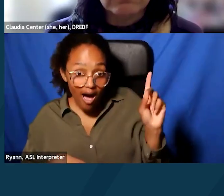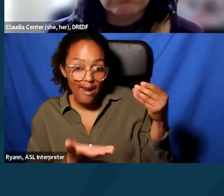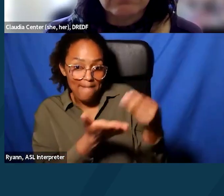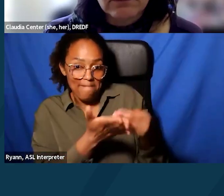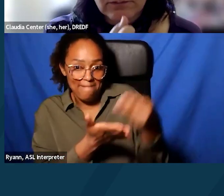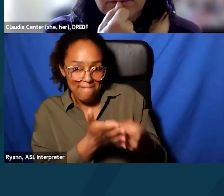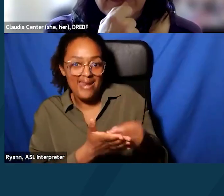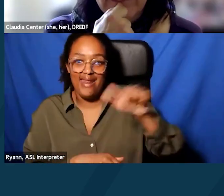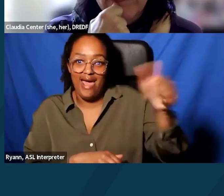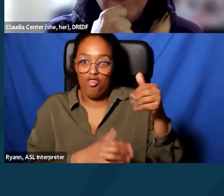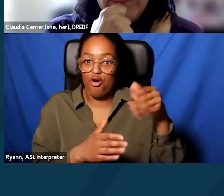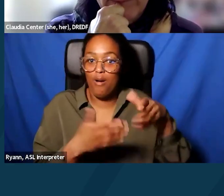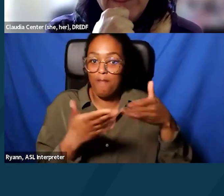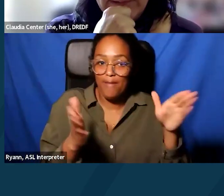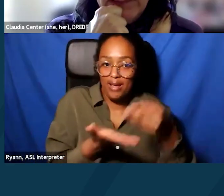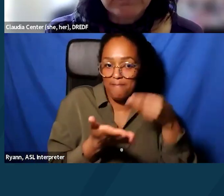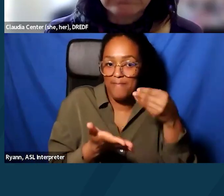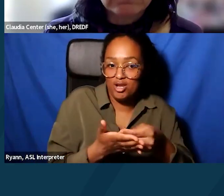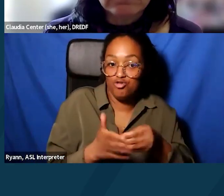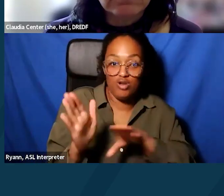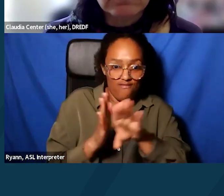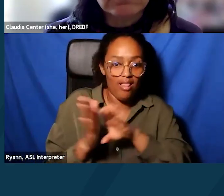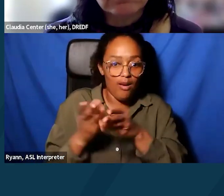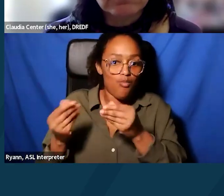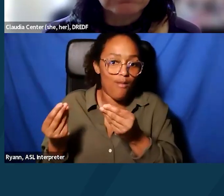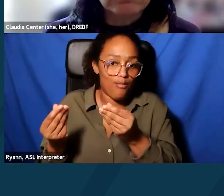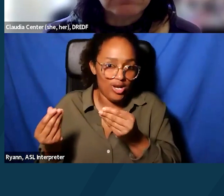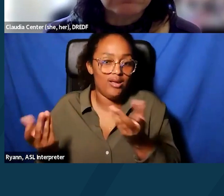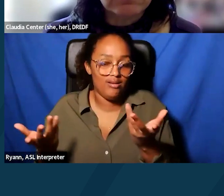If you're a family that wants to, like, be your own provider,